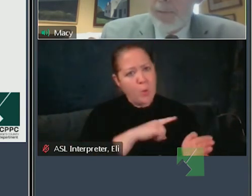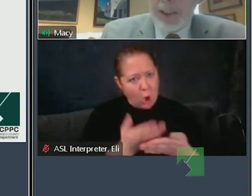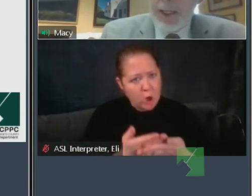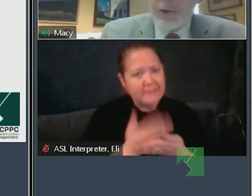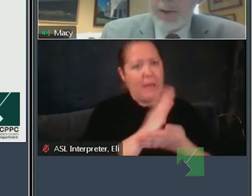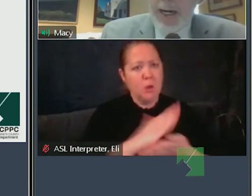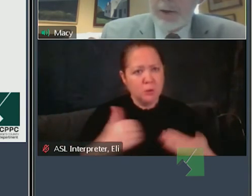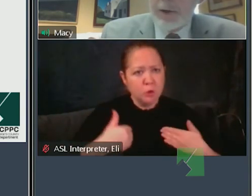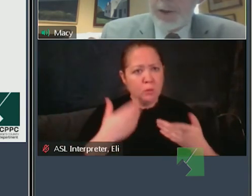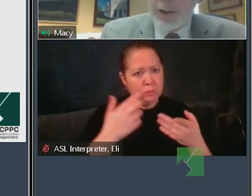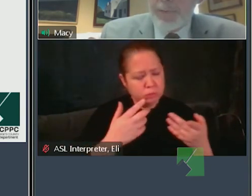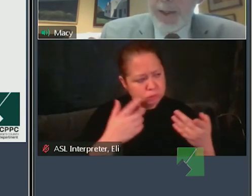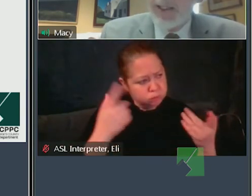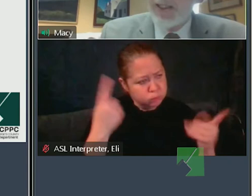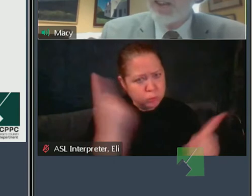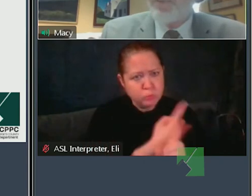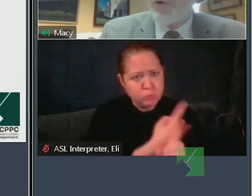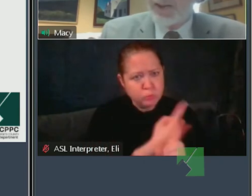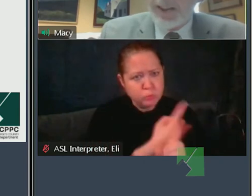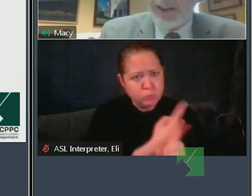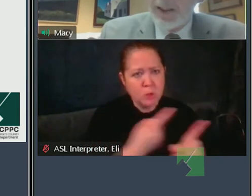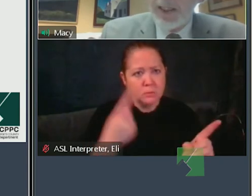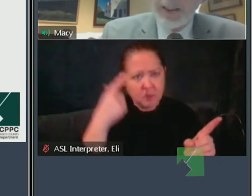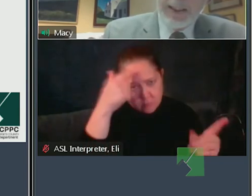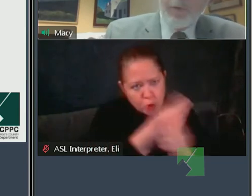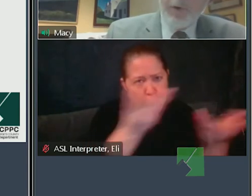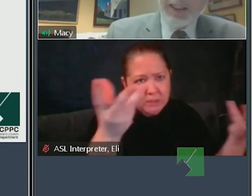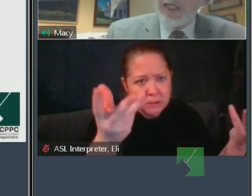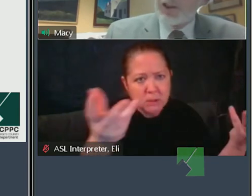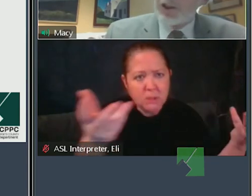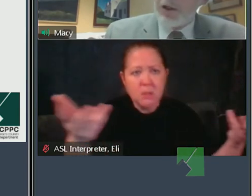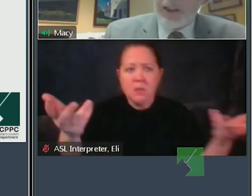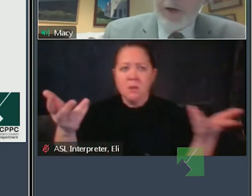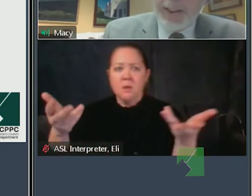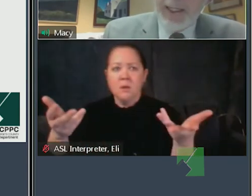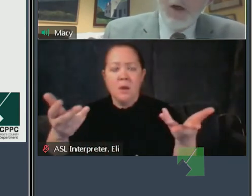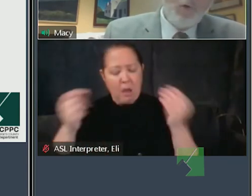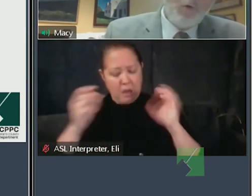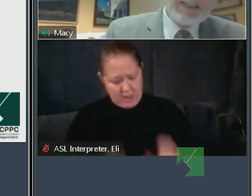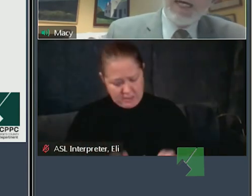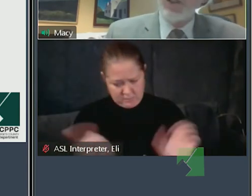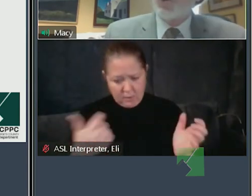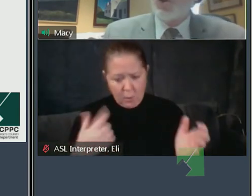My clients are entitled to participate in the process. When we say start in the very beginning, we say,